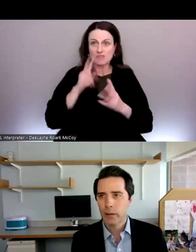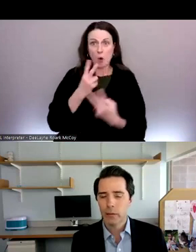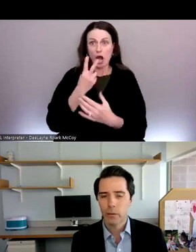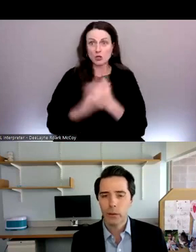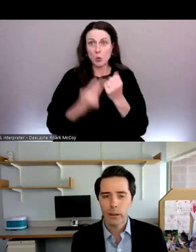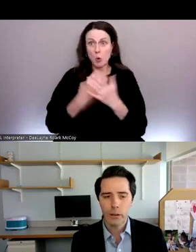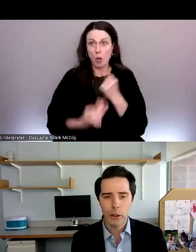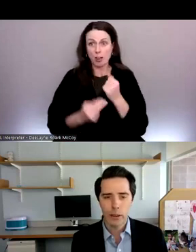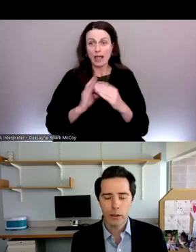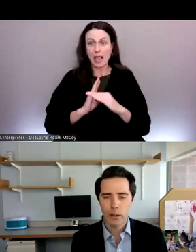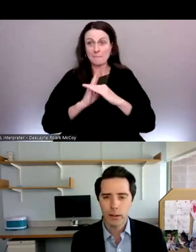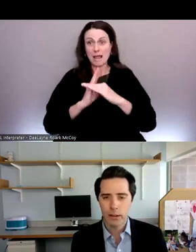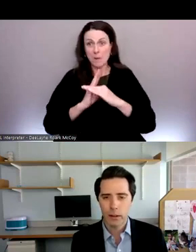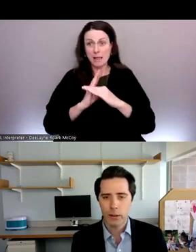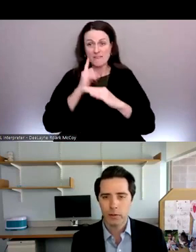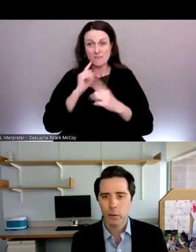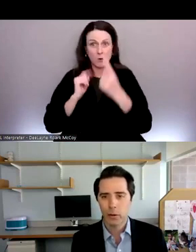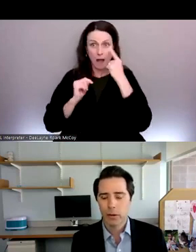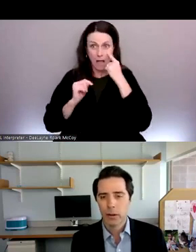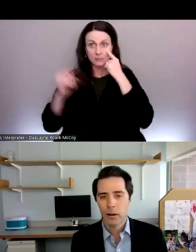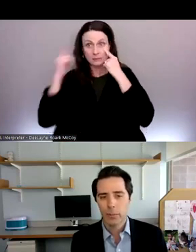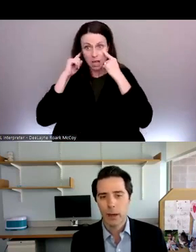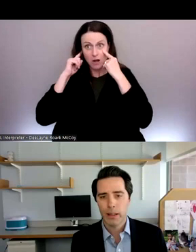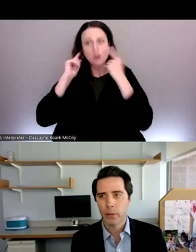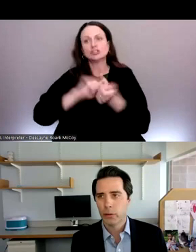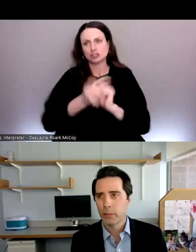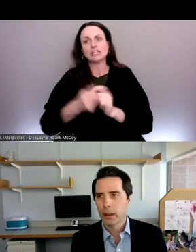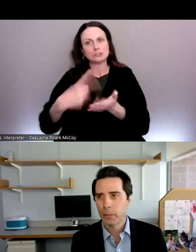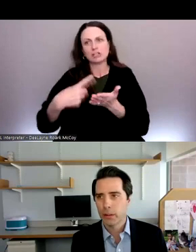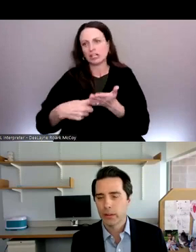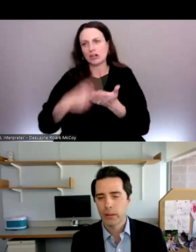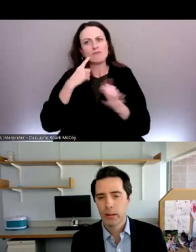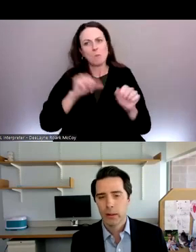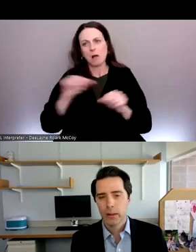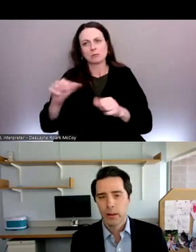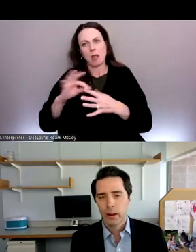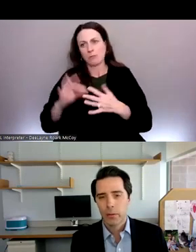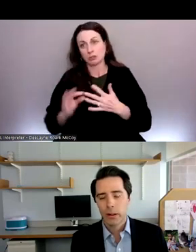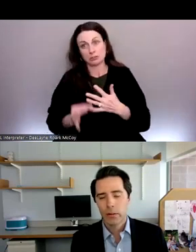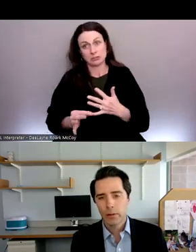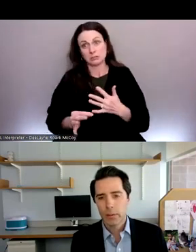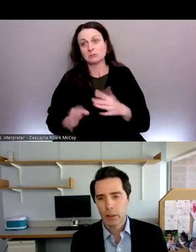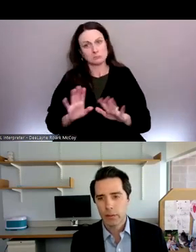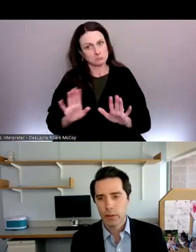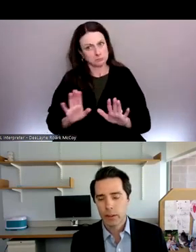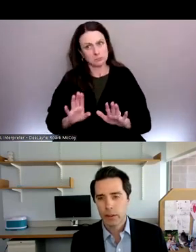really changes the discussion for possible treatment options